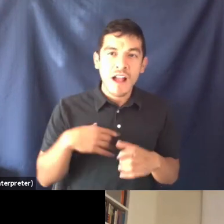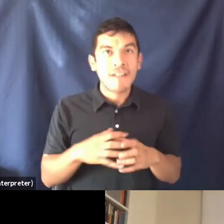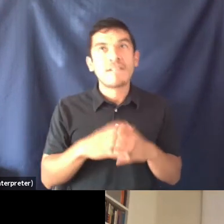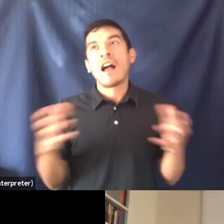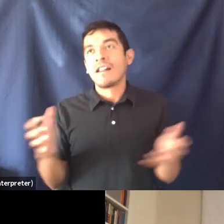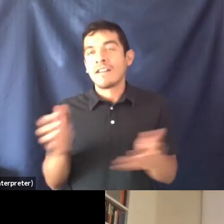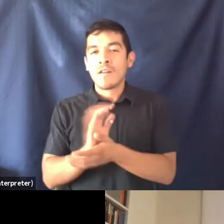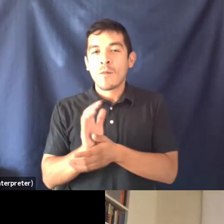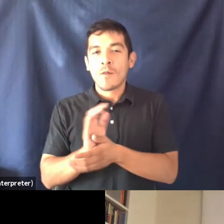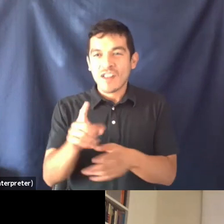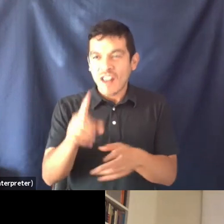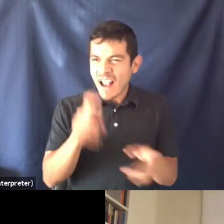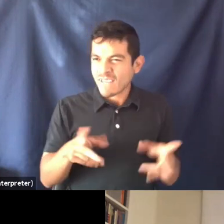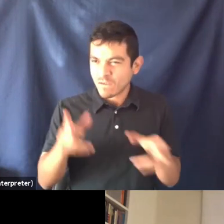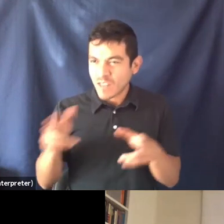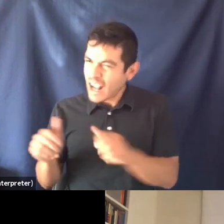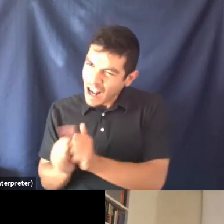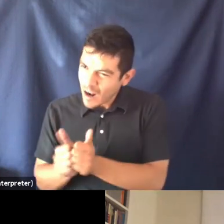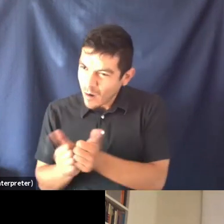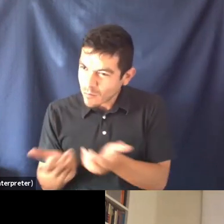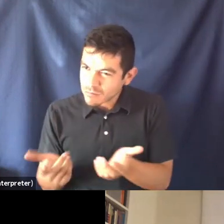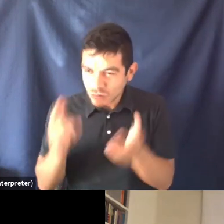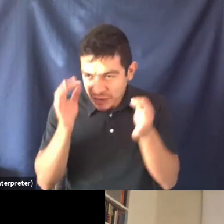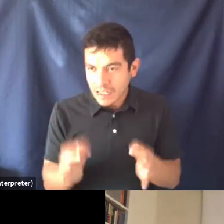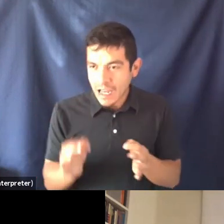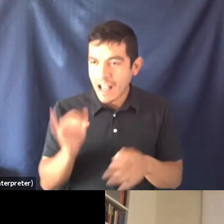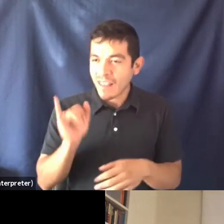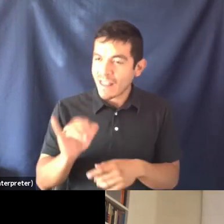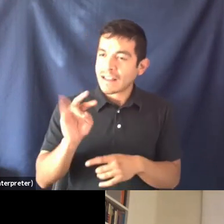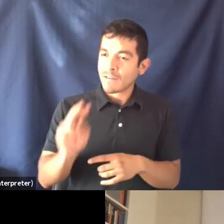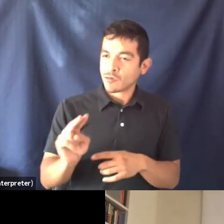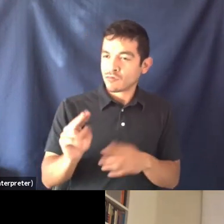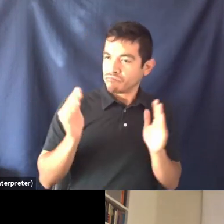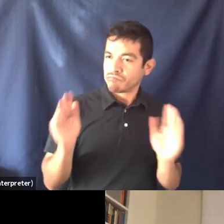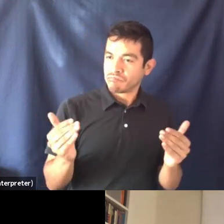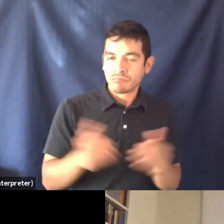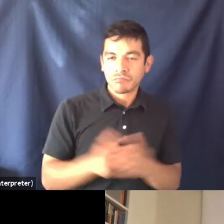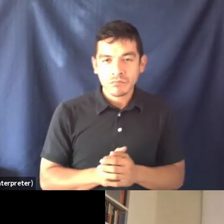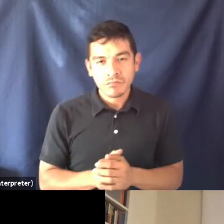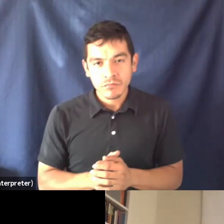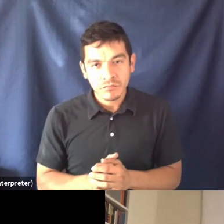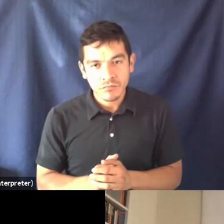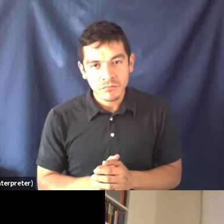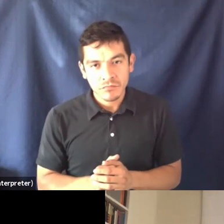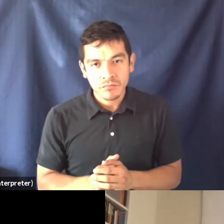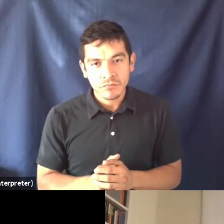How did you decide that that was going to be the cut? I think yeah, people have told me that the link